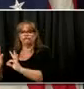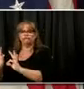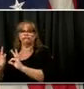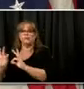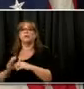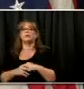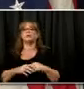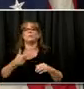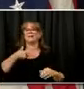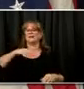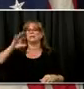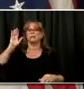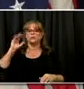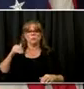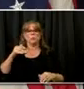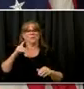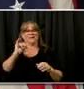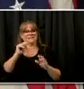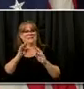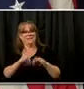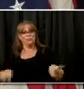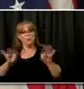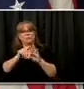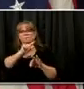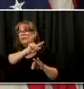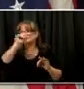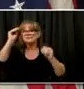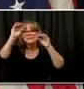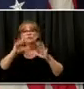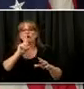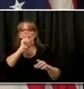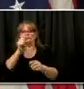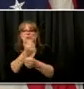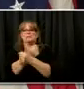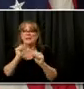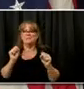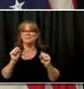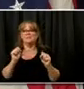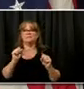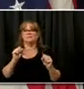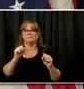it's a challenge that we're all facing right now um as for the teacher shortage uh it